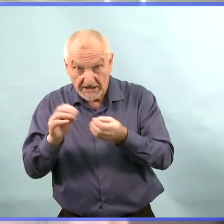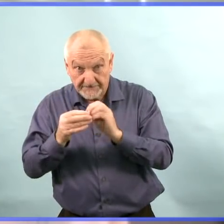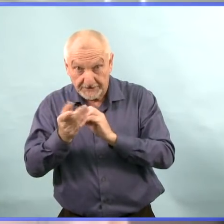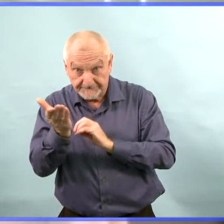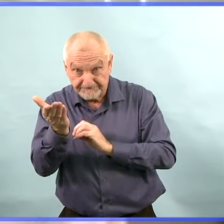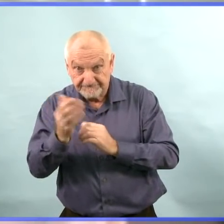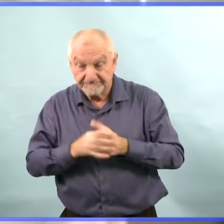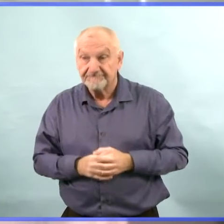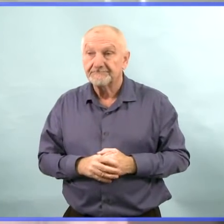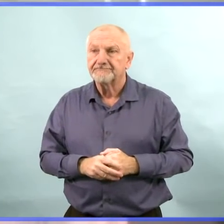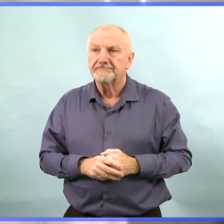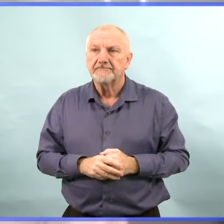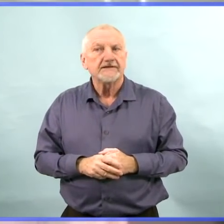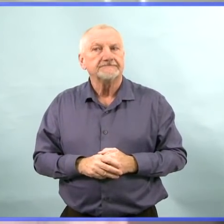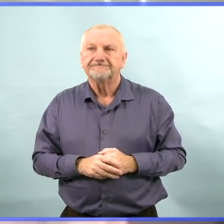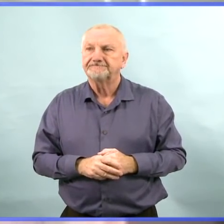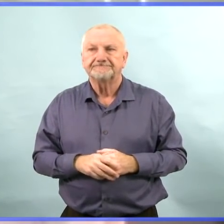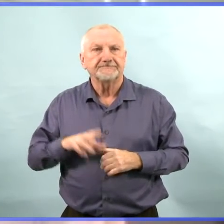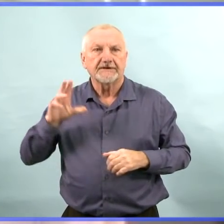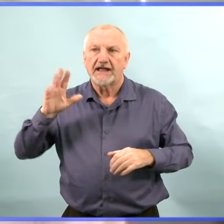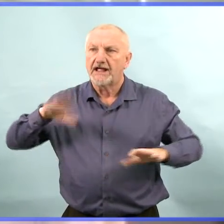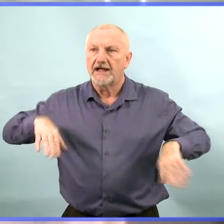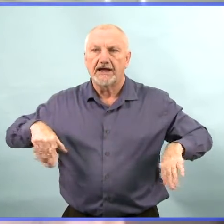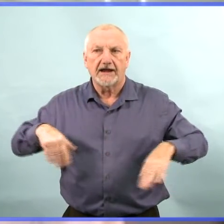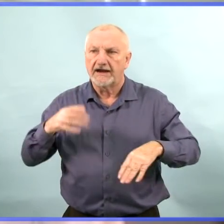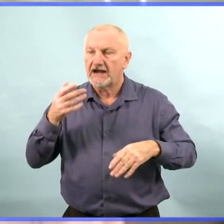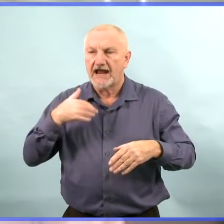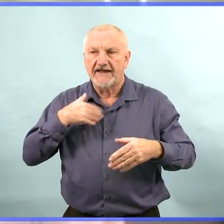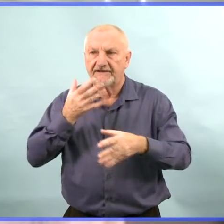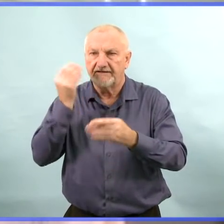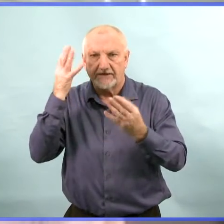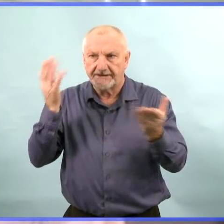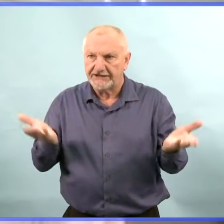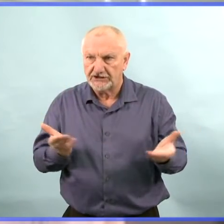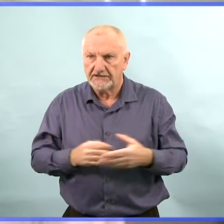i don't have that uh right in front of me i know the the lab has done a